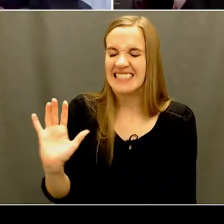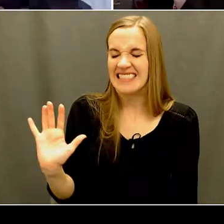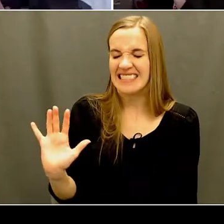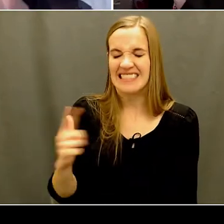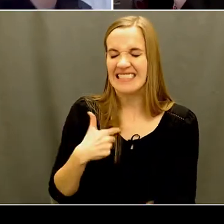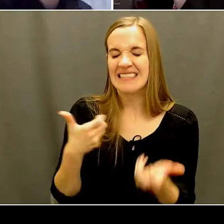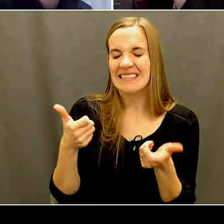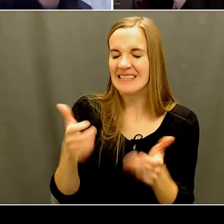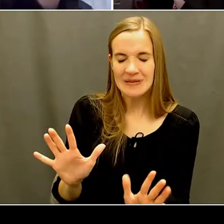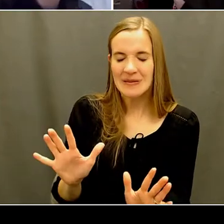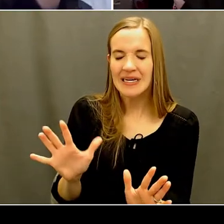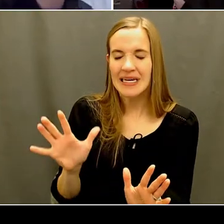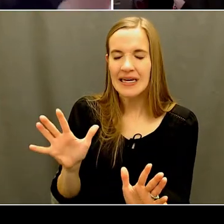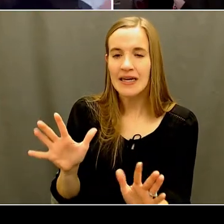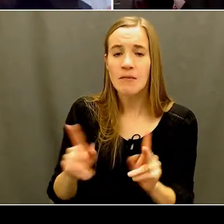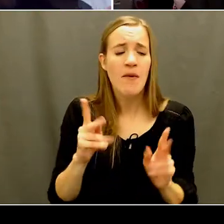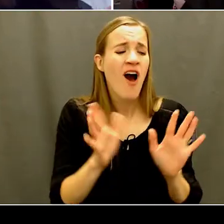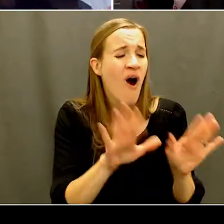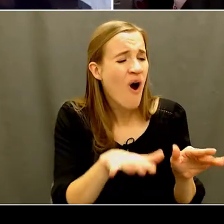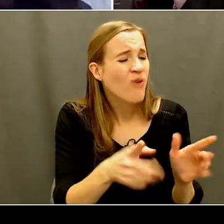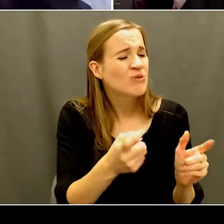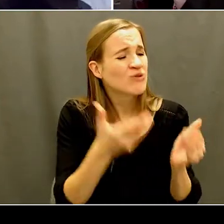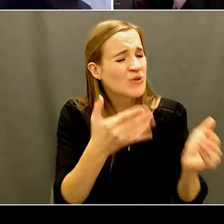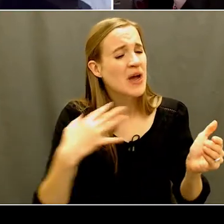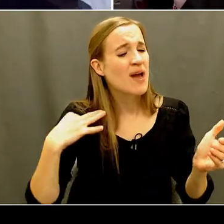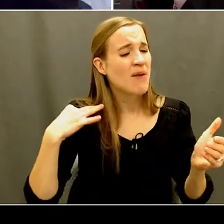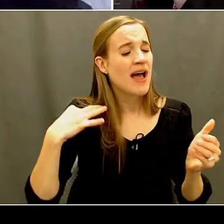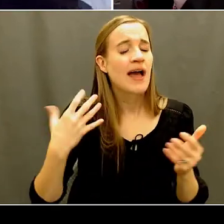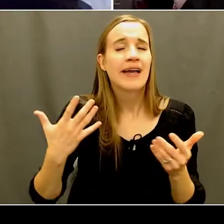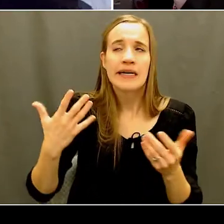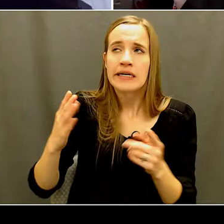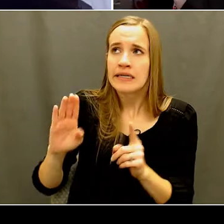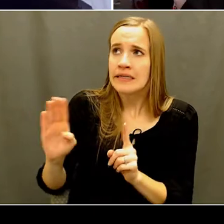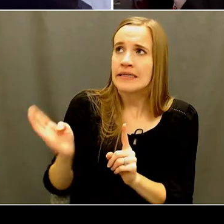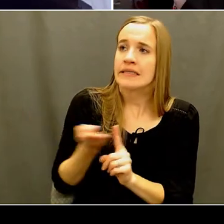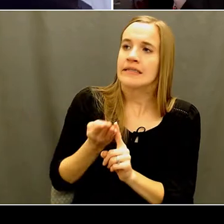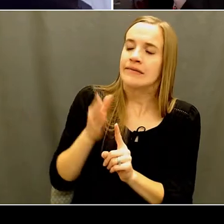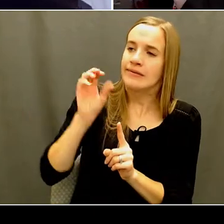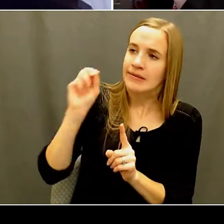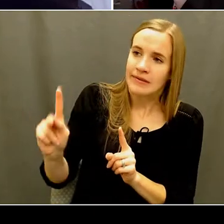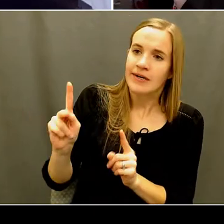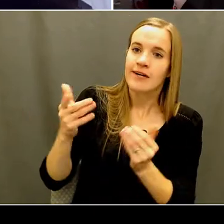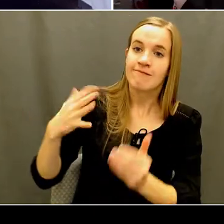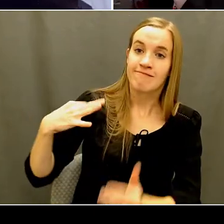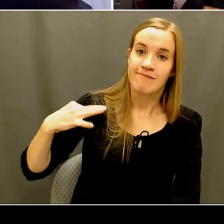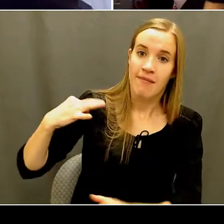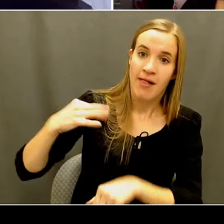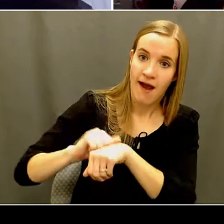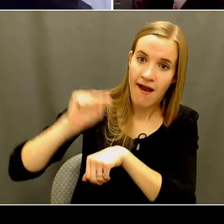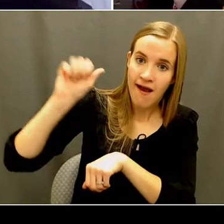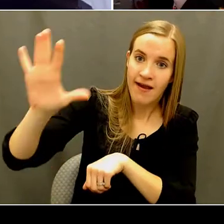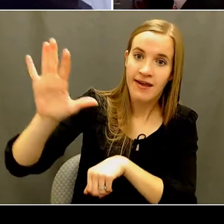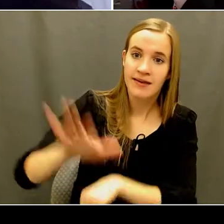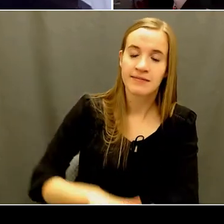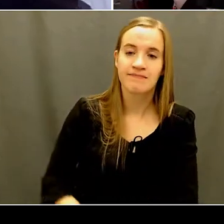could either choose to not engage and you know, continue the work in Houston